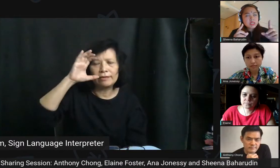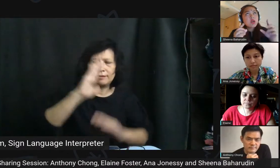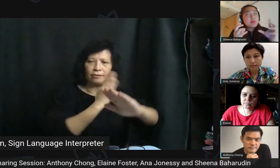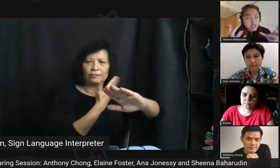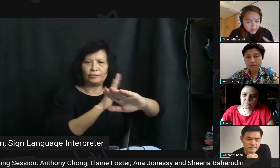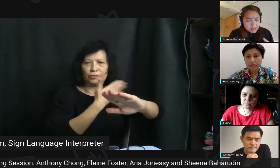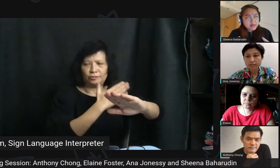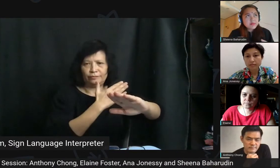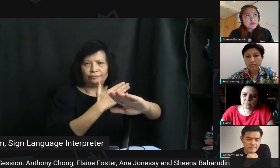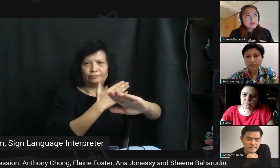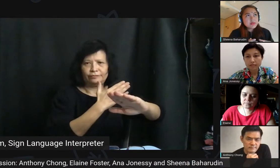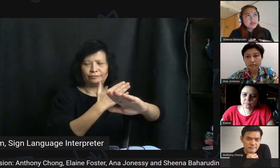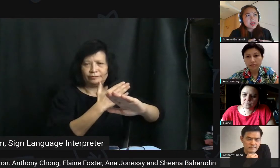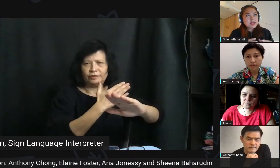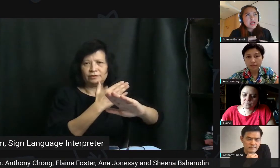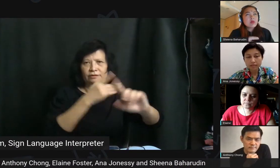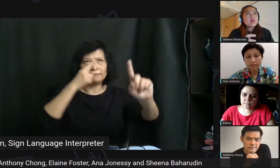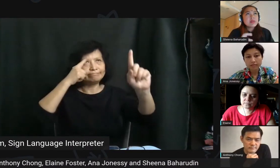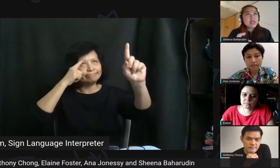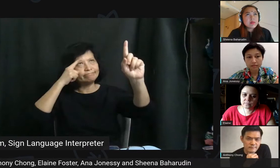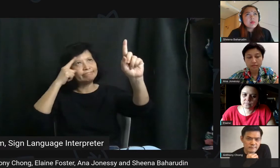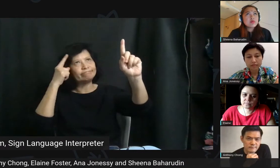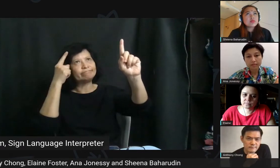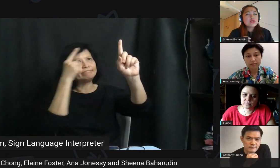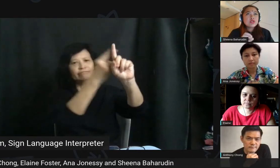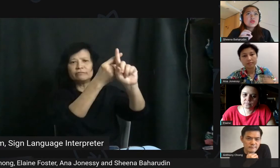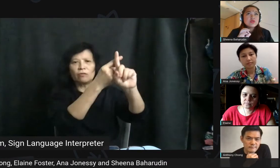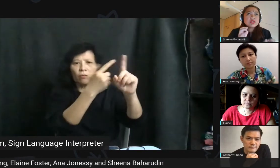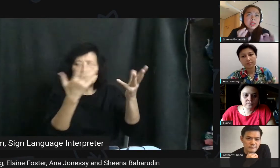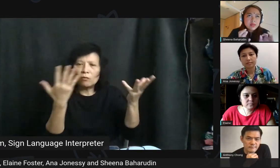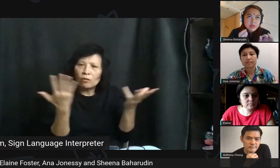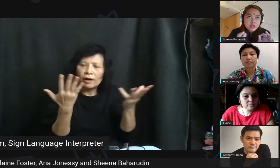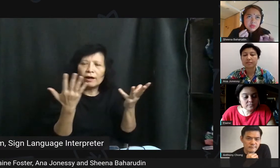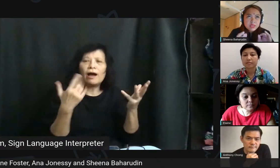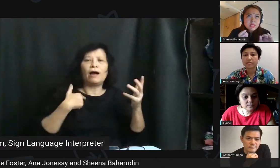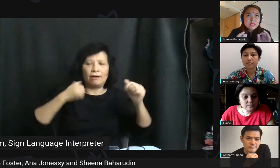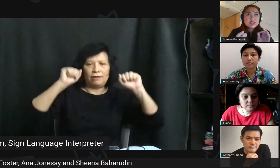the objective that I would be able to use imageries